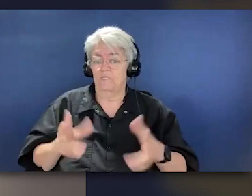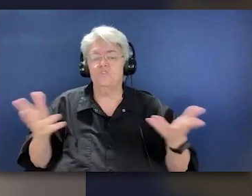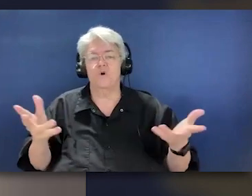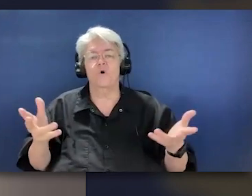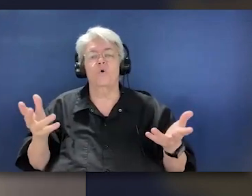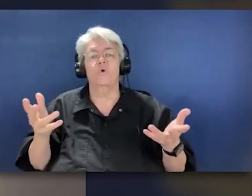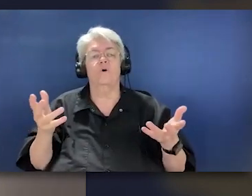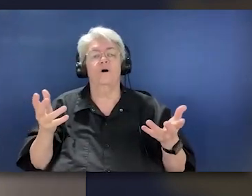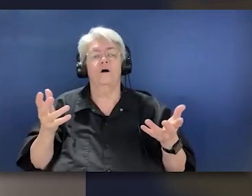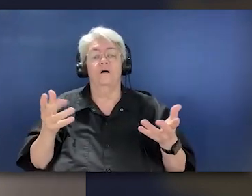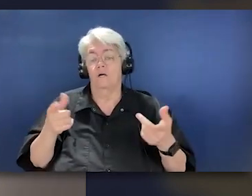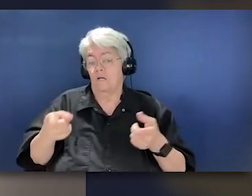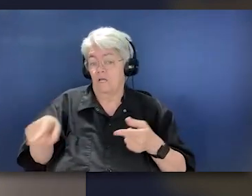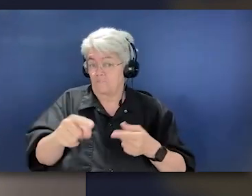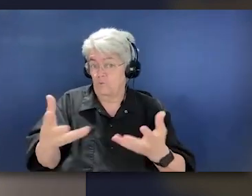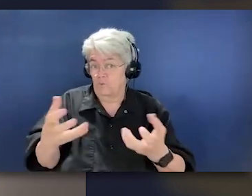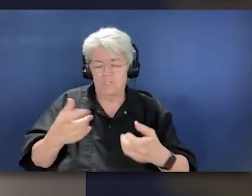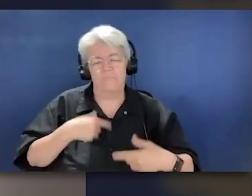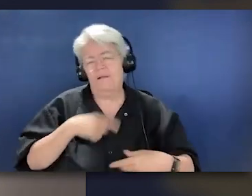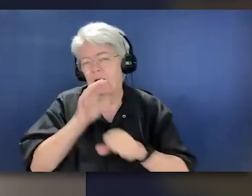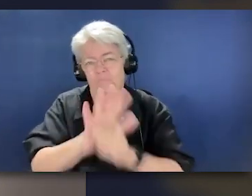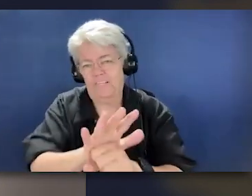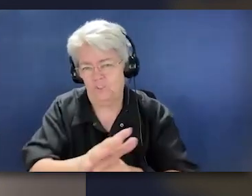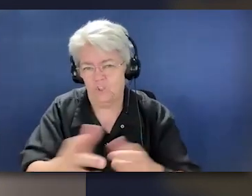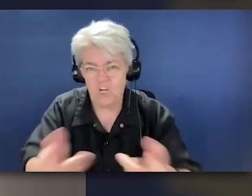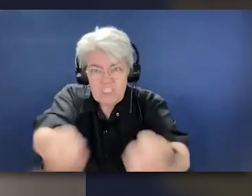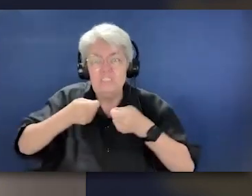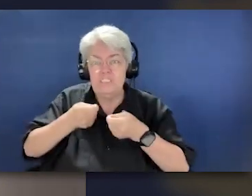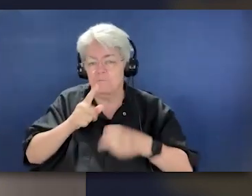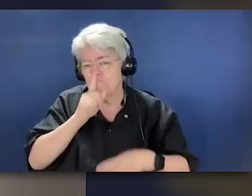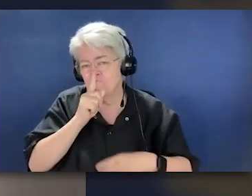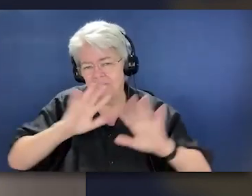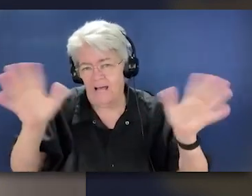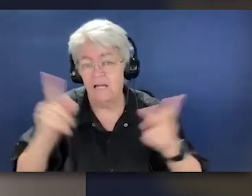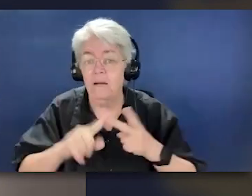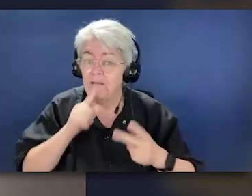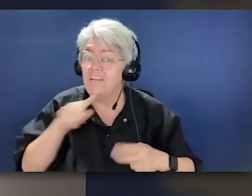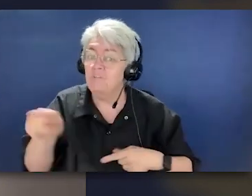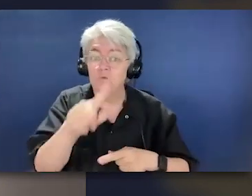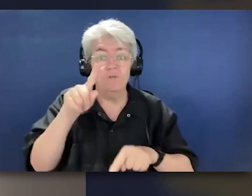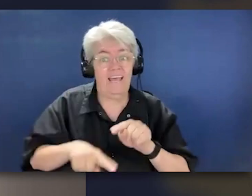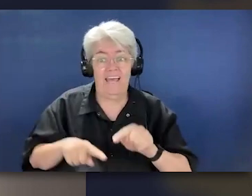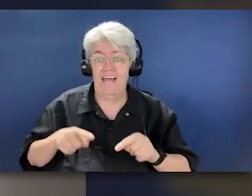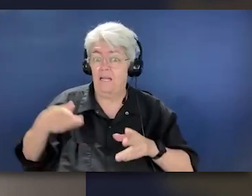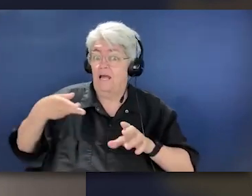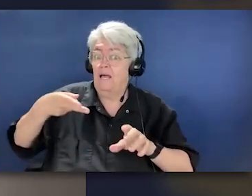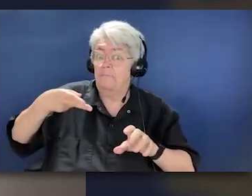if you wish—zero pressure—but particularly for the folks who can’t be in this room with us today,